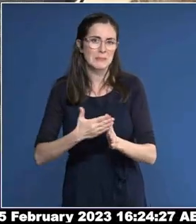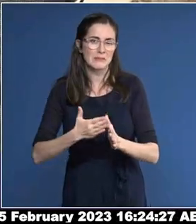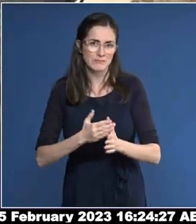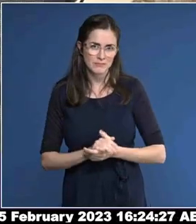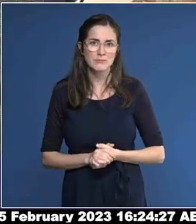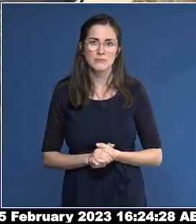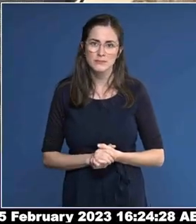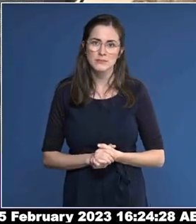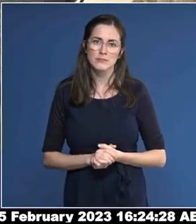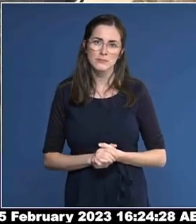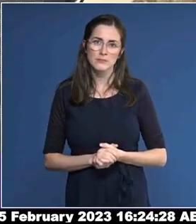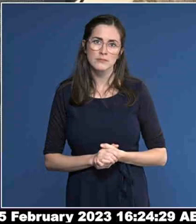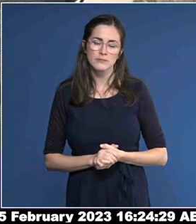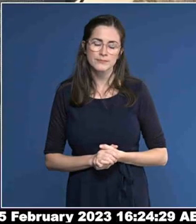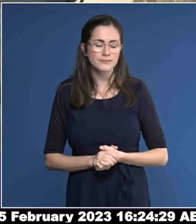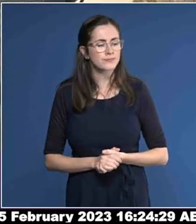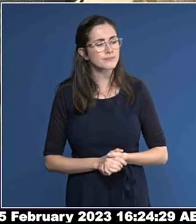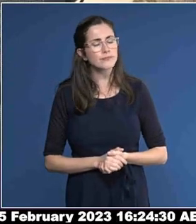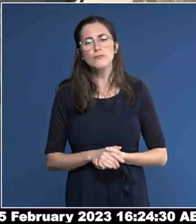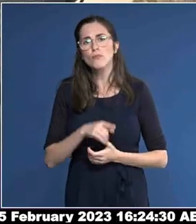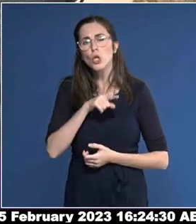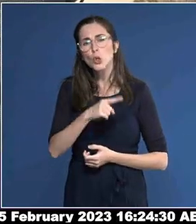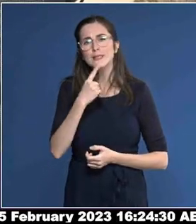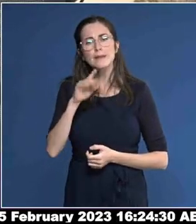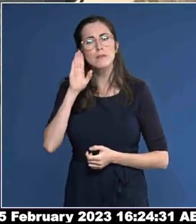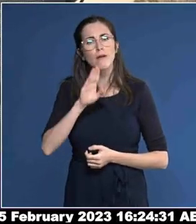And that notion you were talking about then, about the funding level impacting